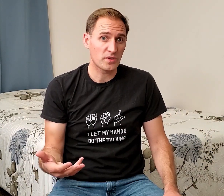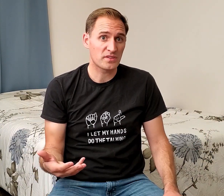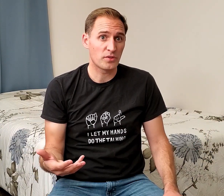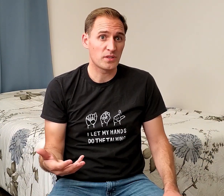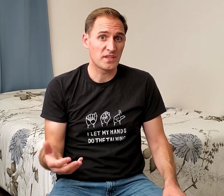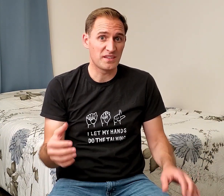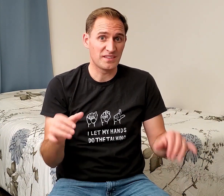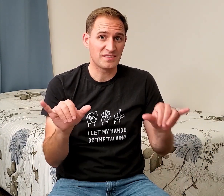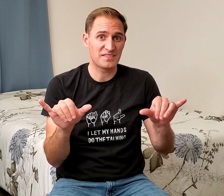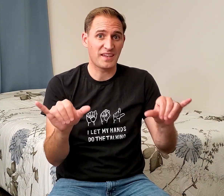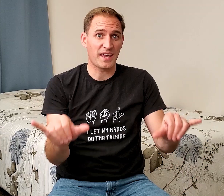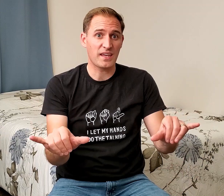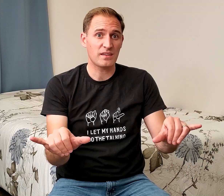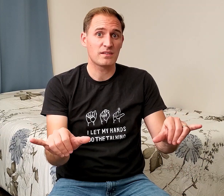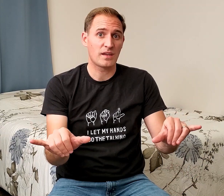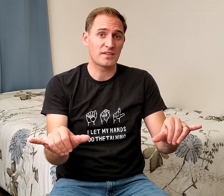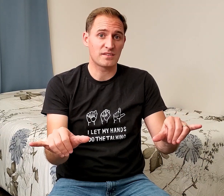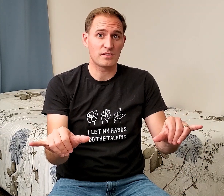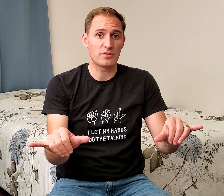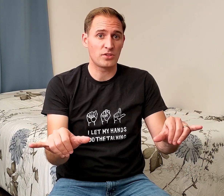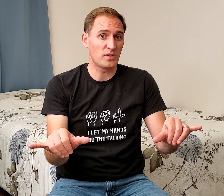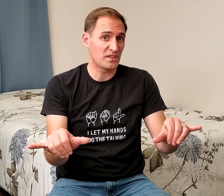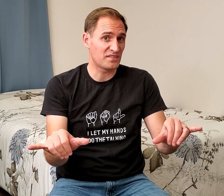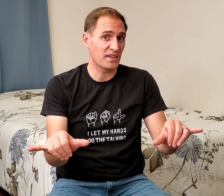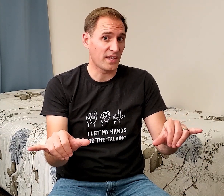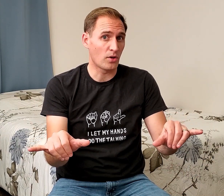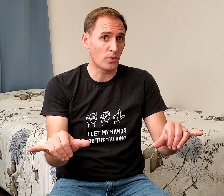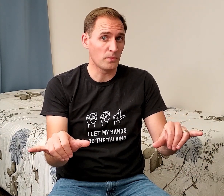going to be stay as in you need to stay home.